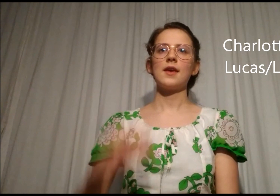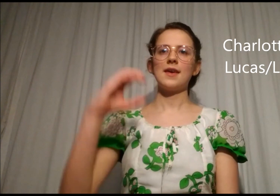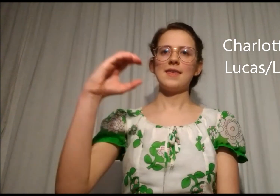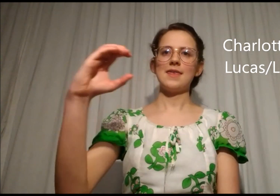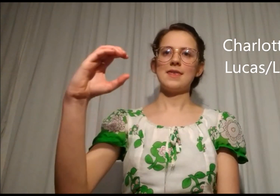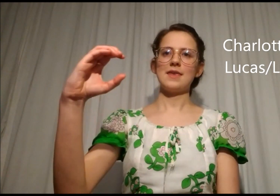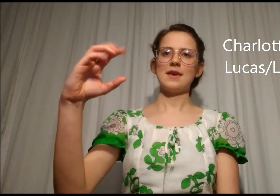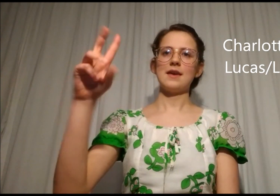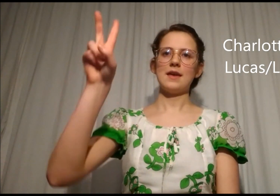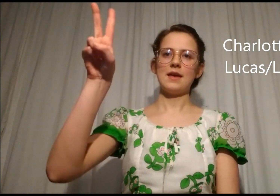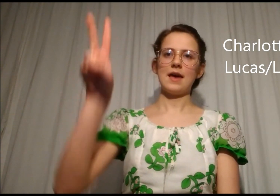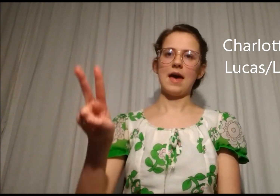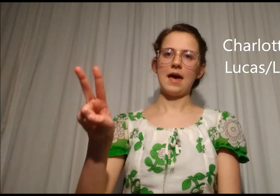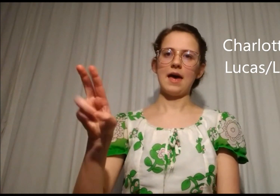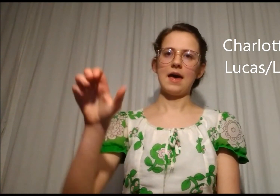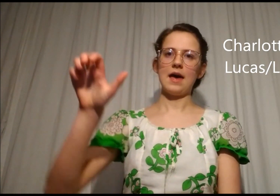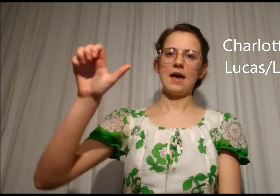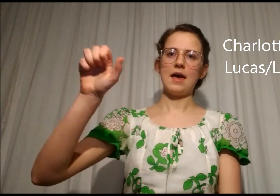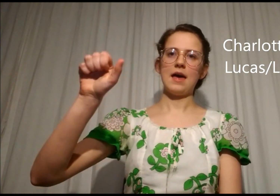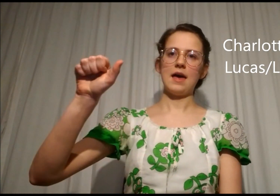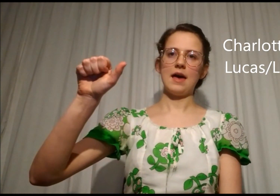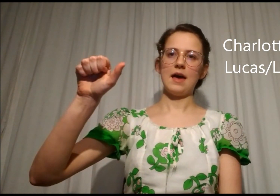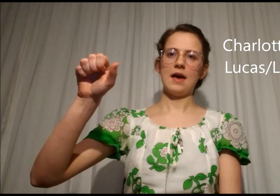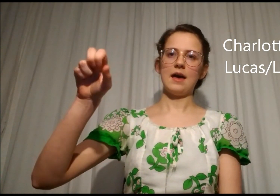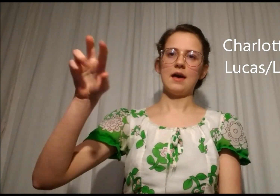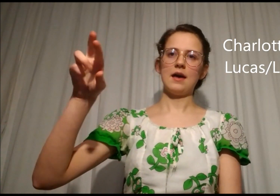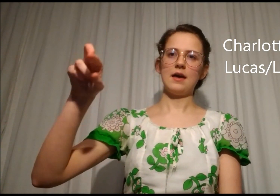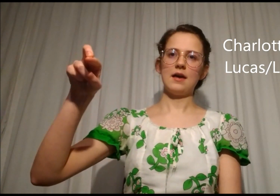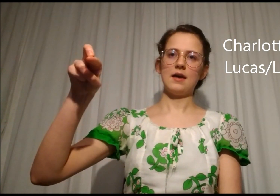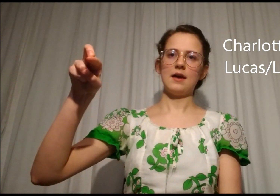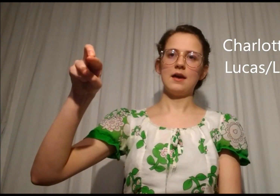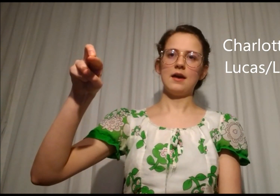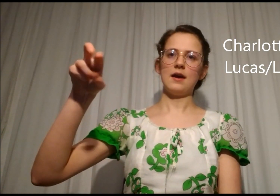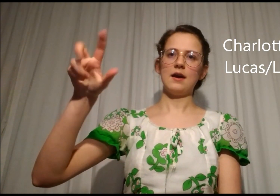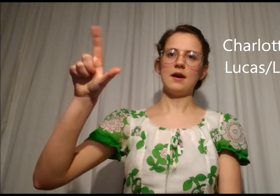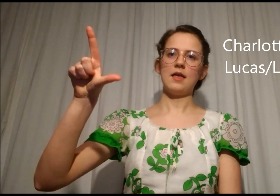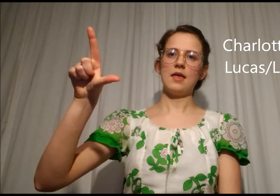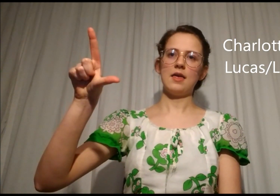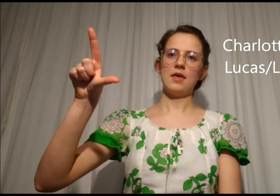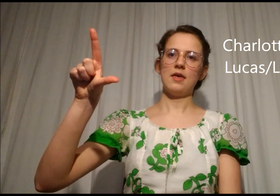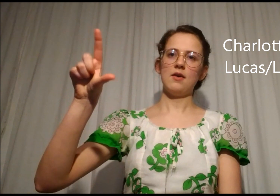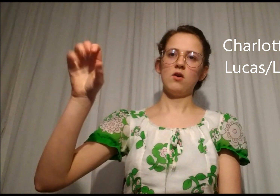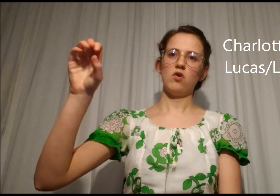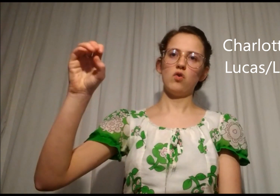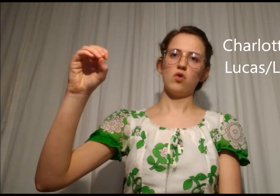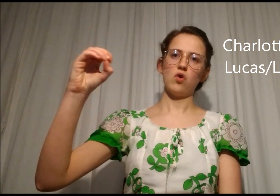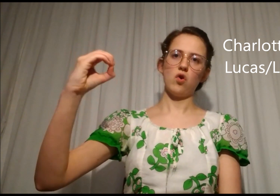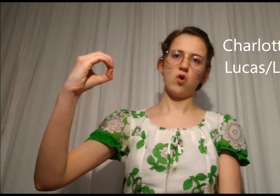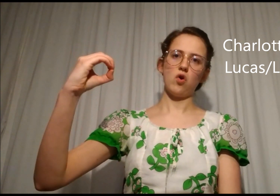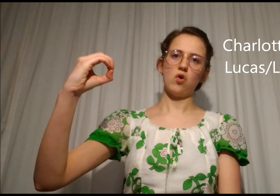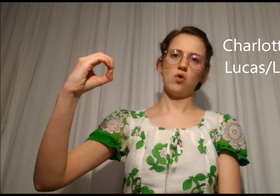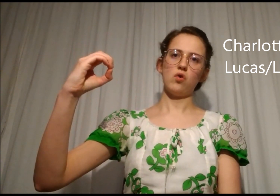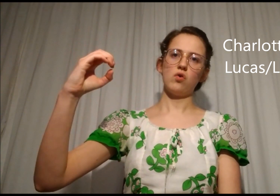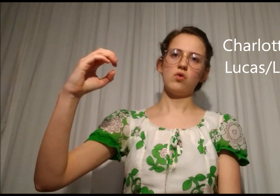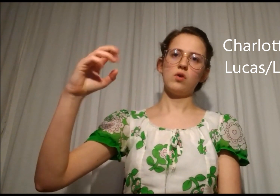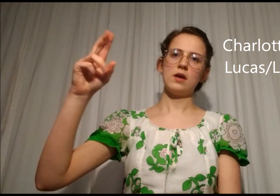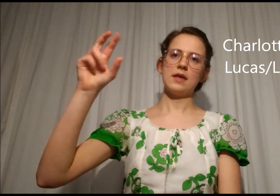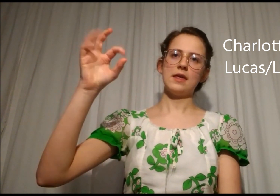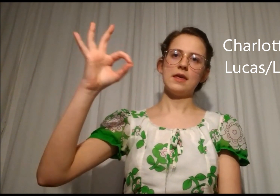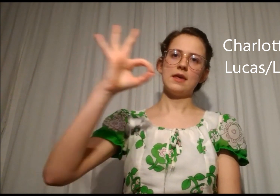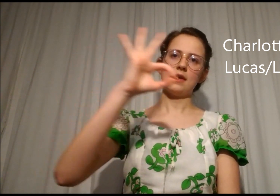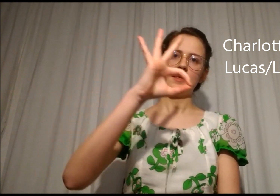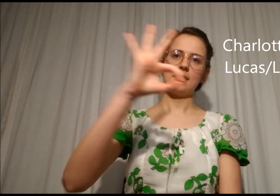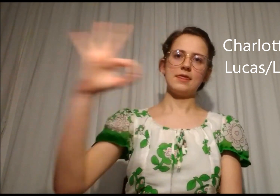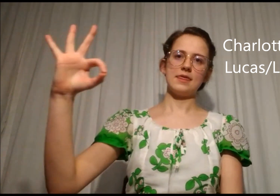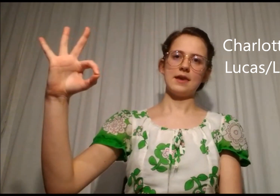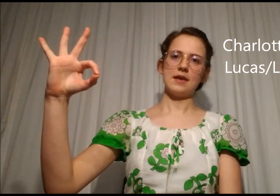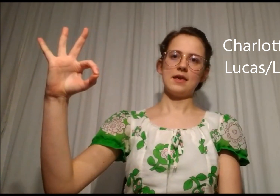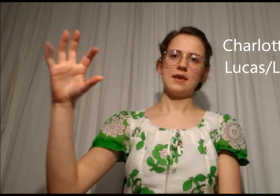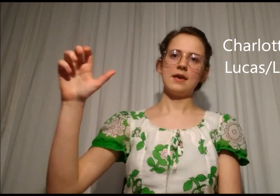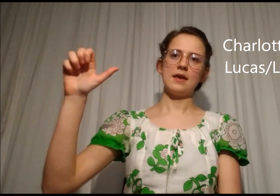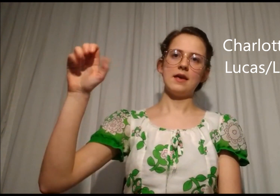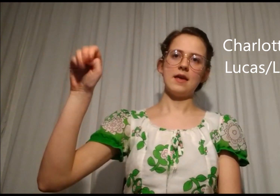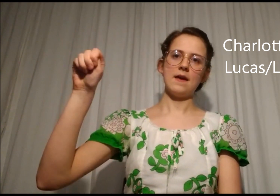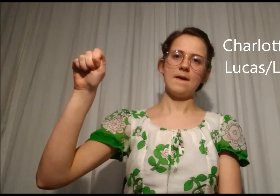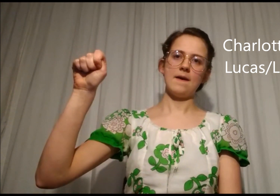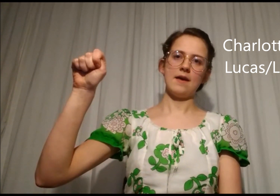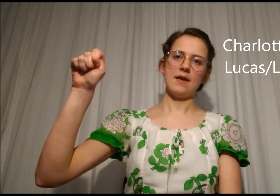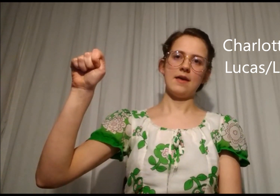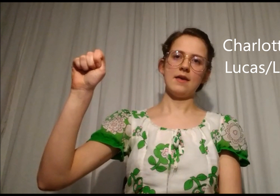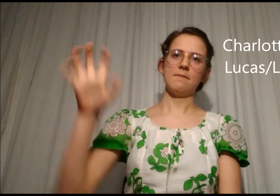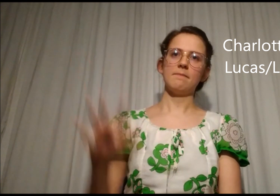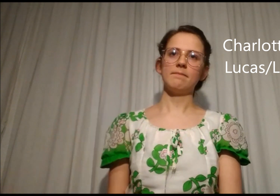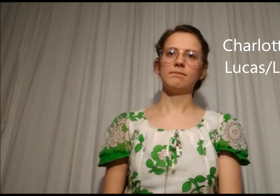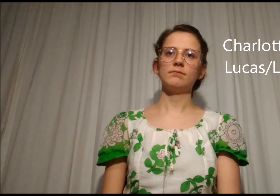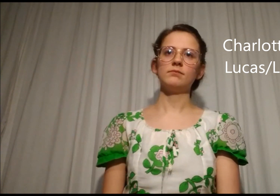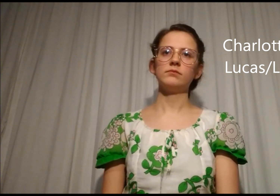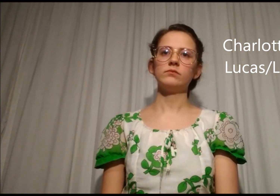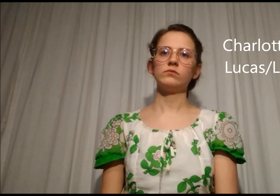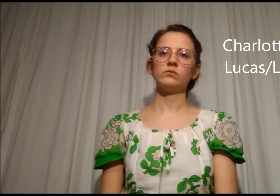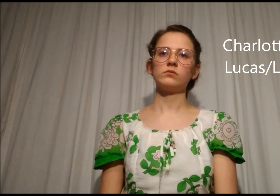C-H-A-R-L-O-TT-E